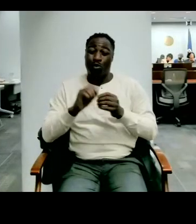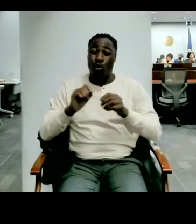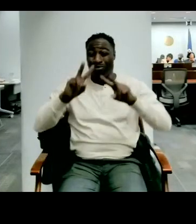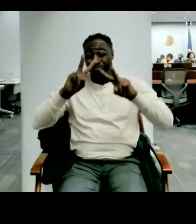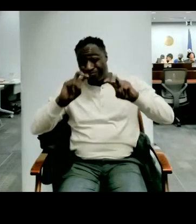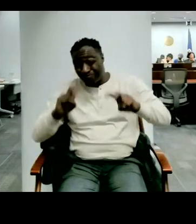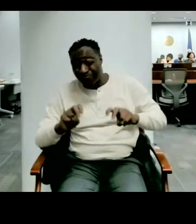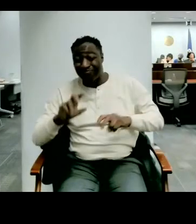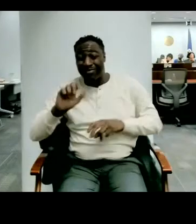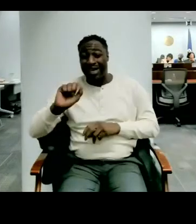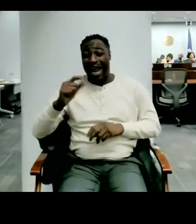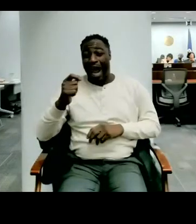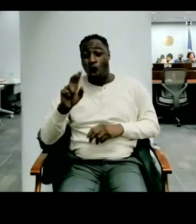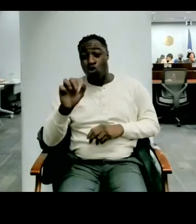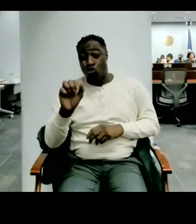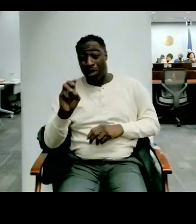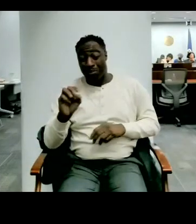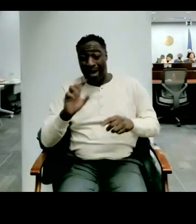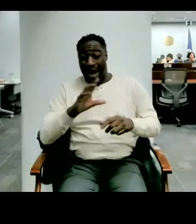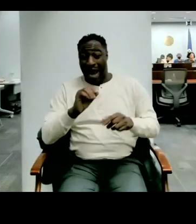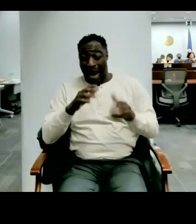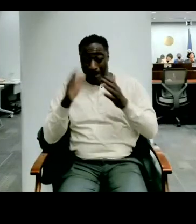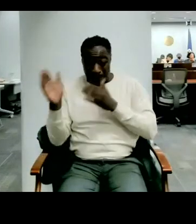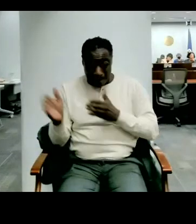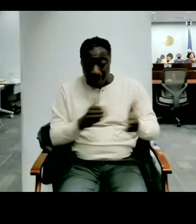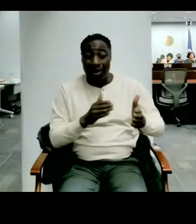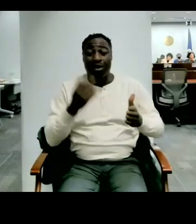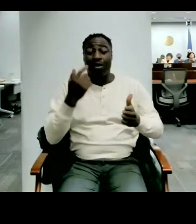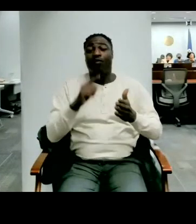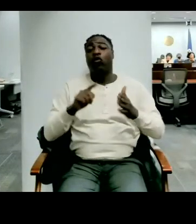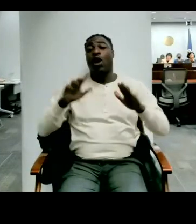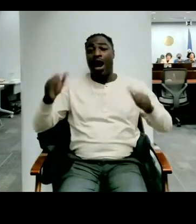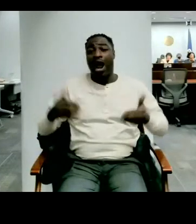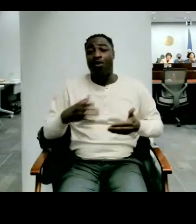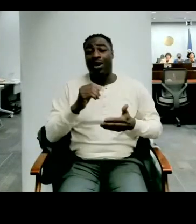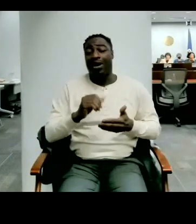algorithms and procedures used for hiring, deactivating workers and assigning work.